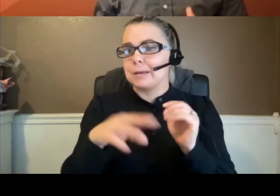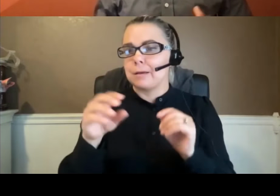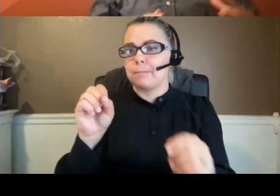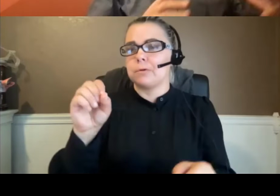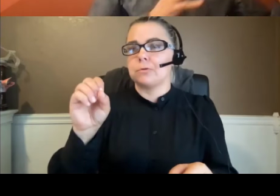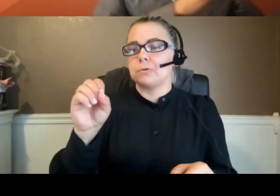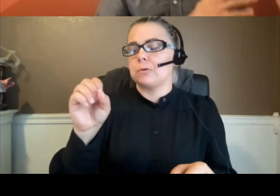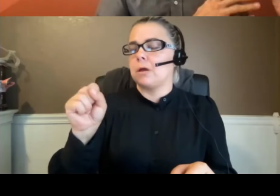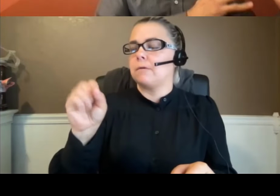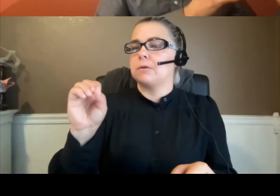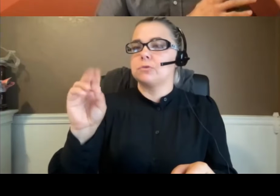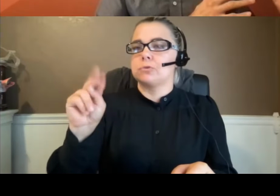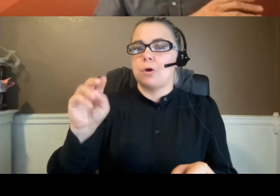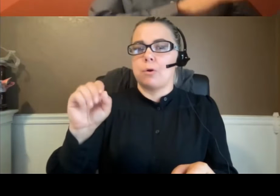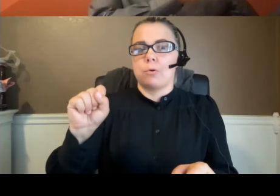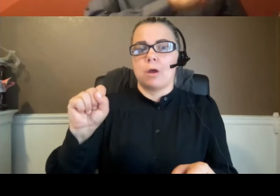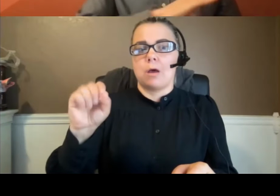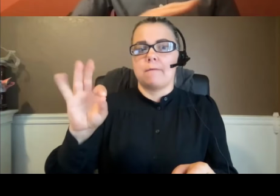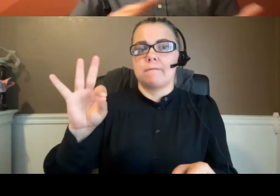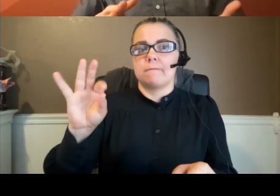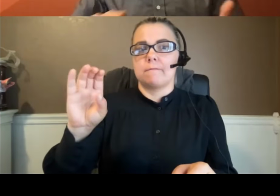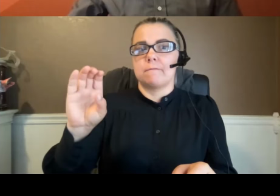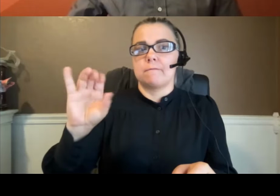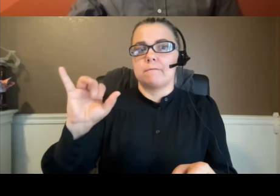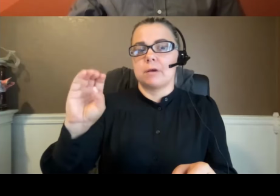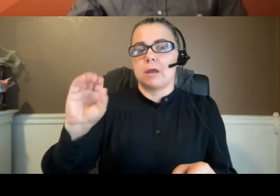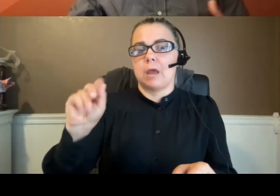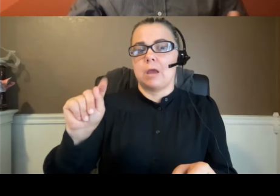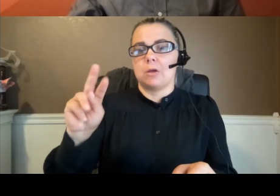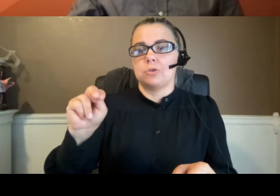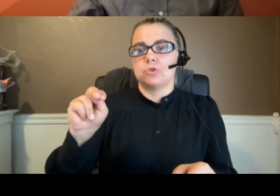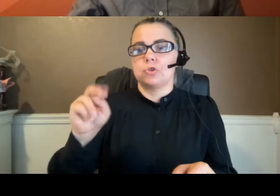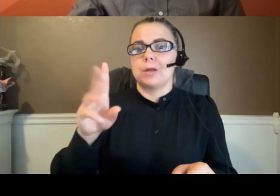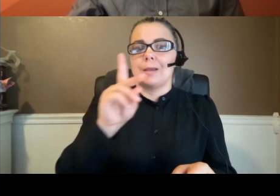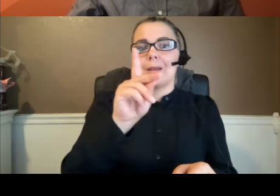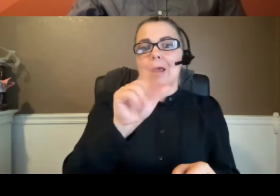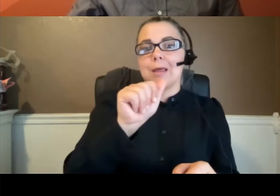This is when data is taken and transformed into sound waves so I'm going to play some